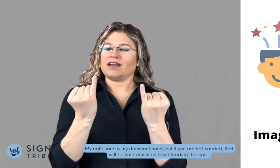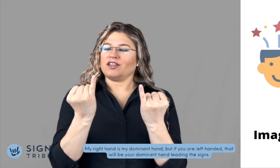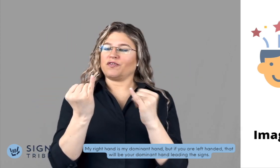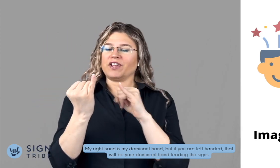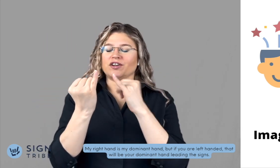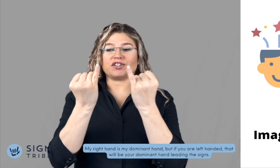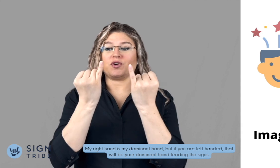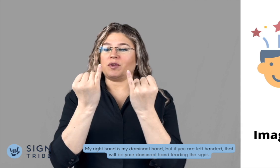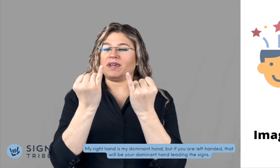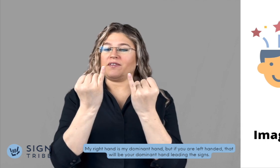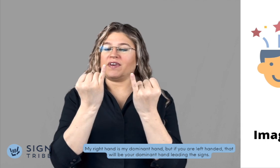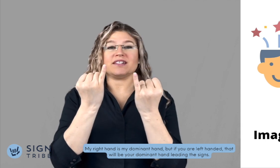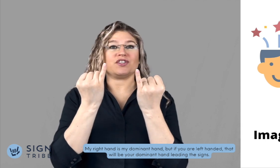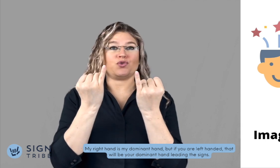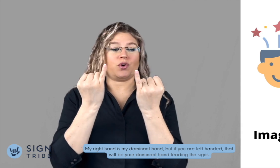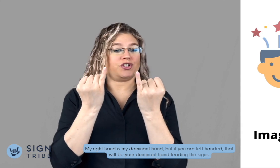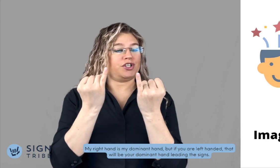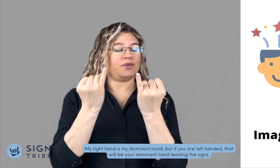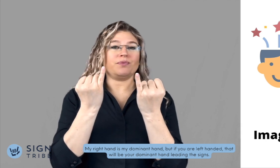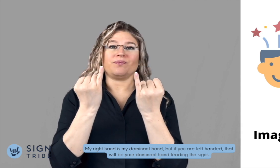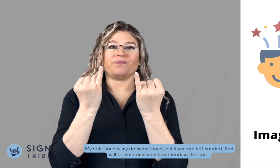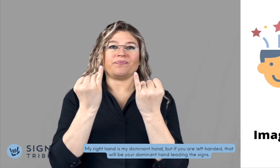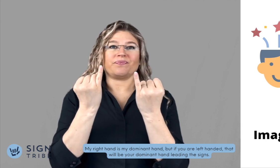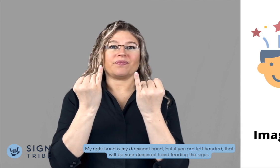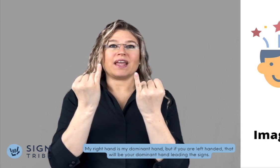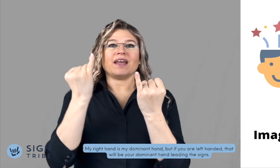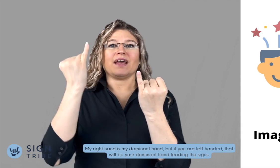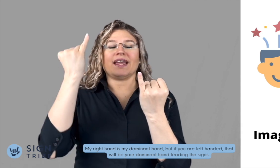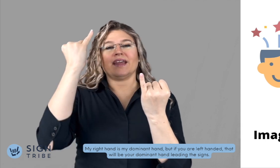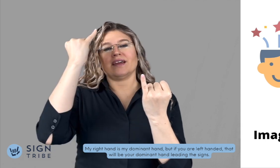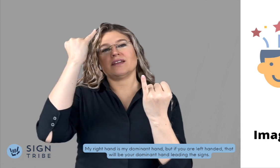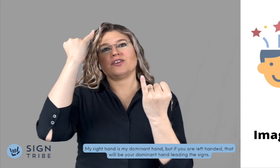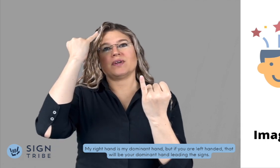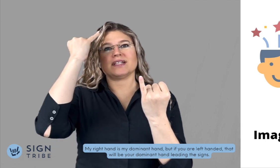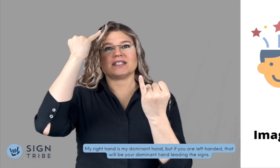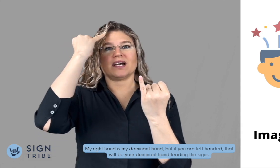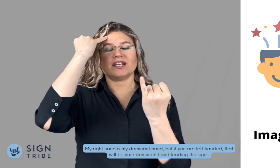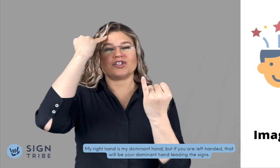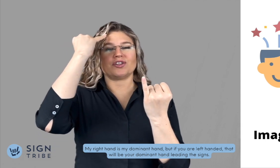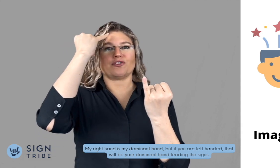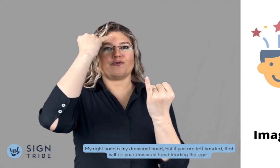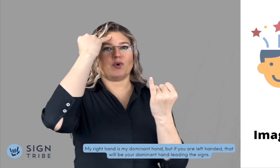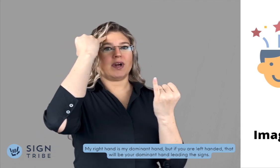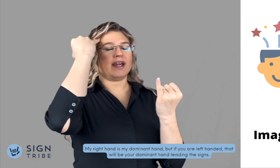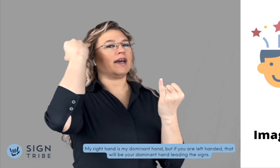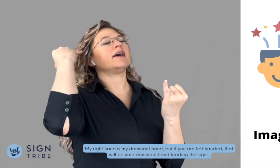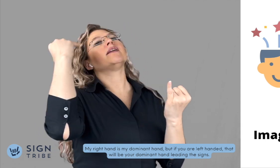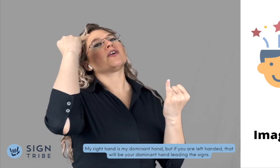your fingers are going to be facing towards you, and you can touch your forehead or